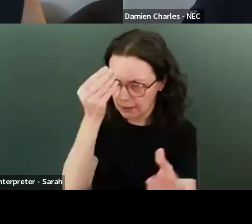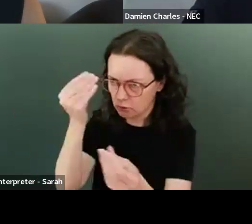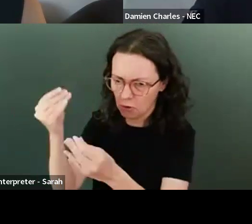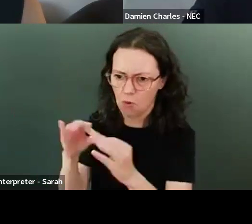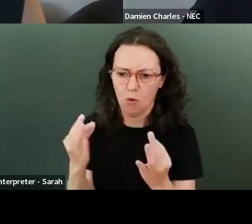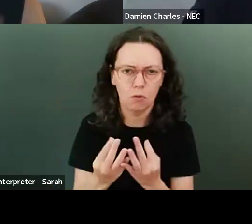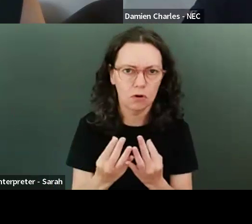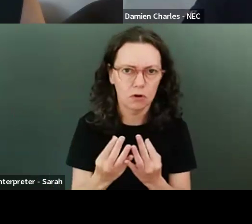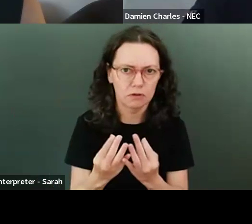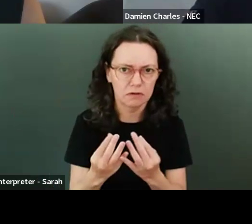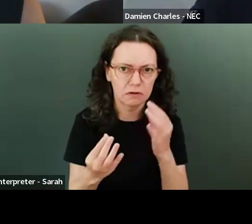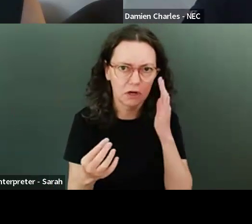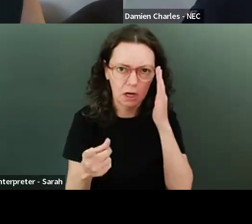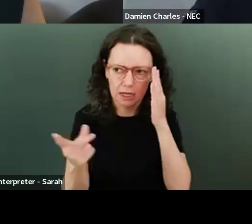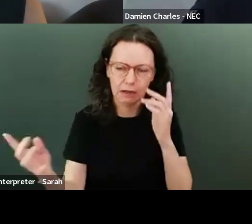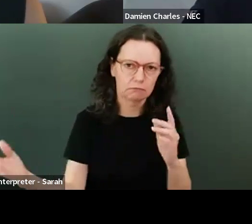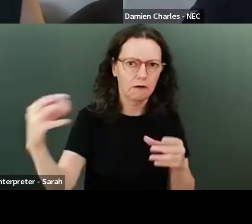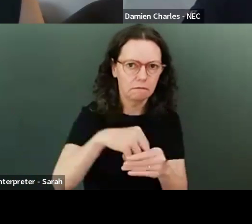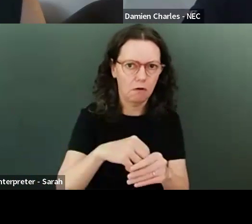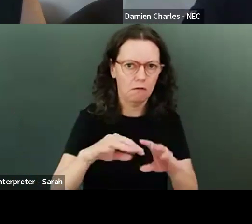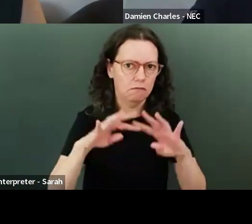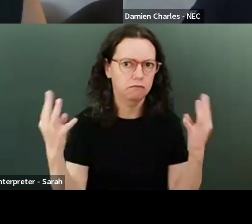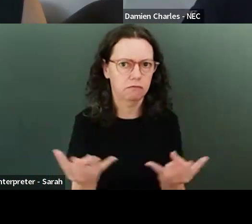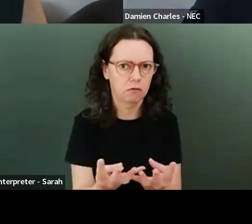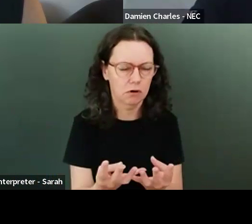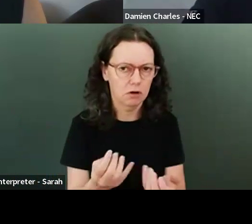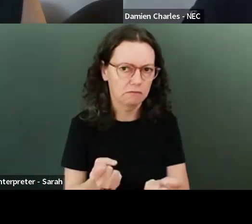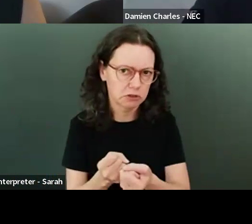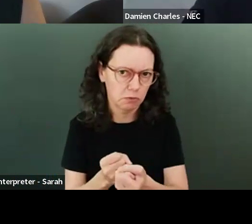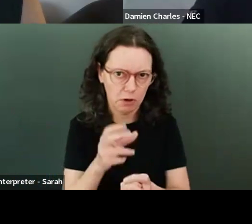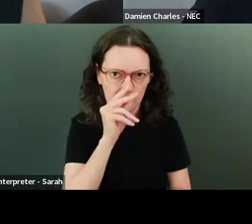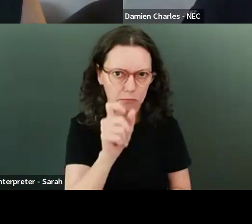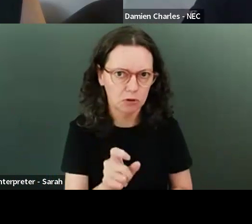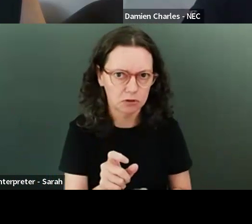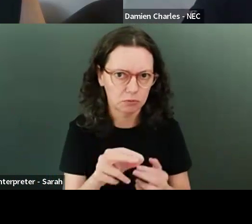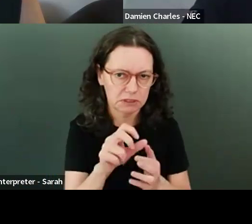form part of this ecos system to